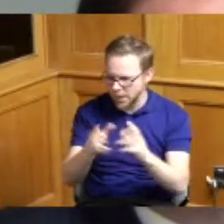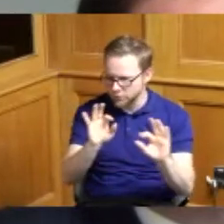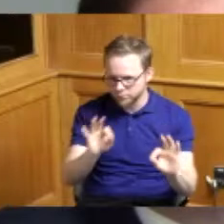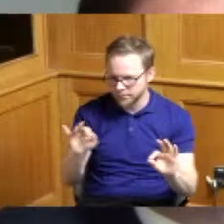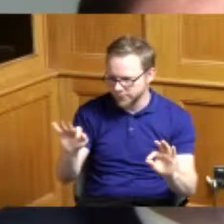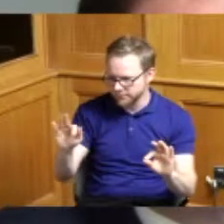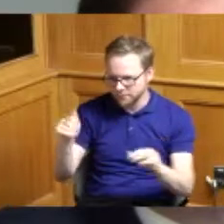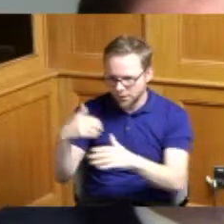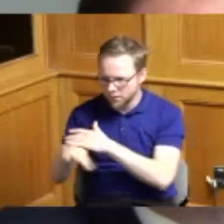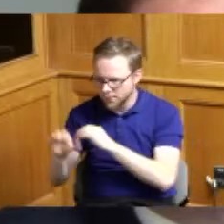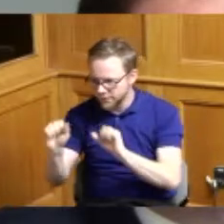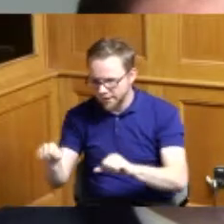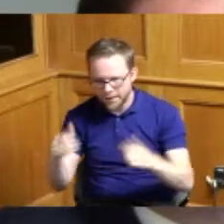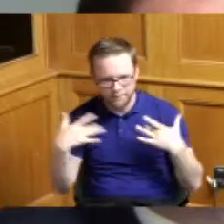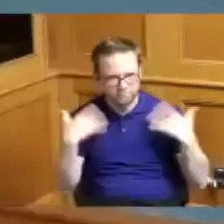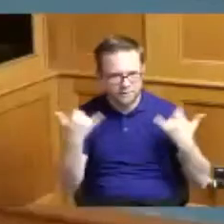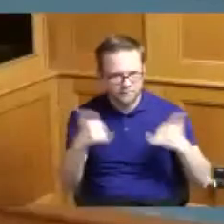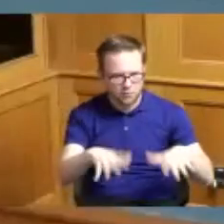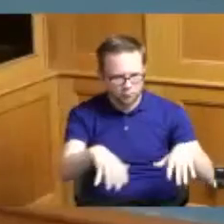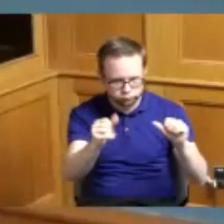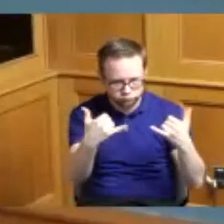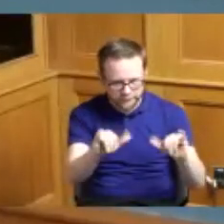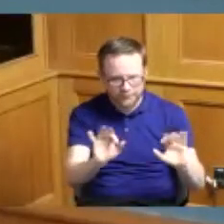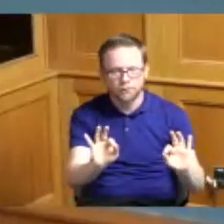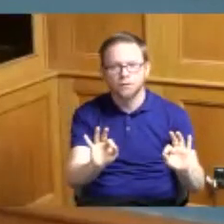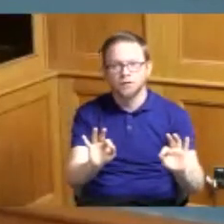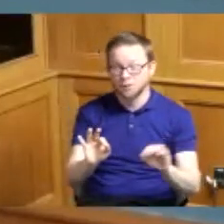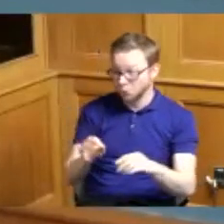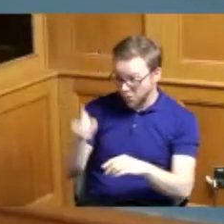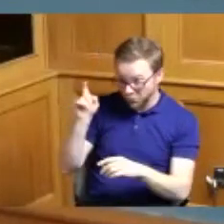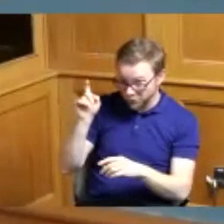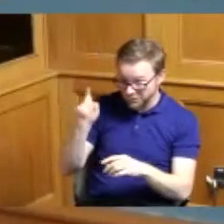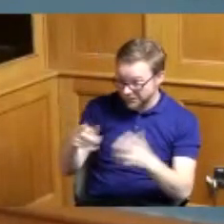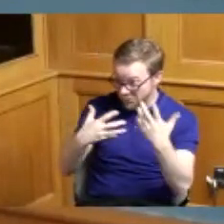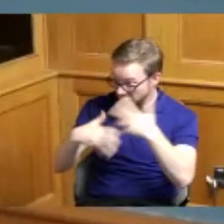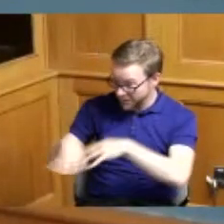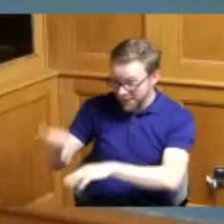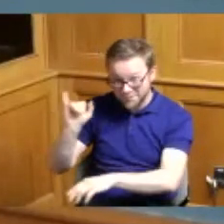well we need to work it out because this is one that brings us 107 million dollars every year when